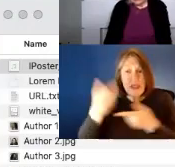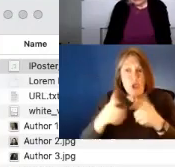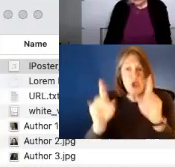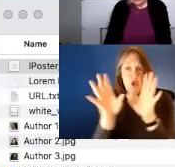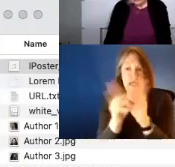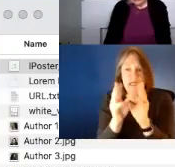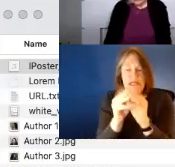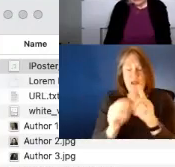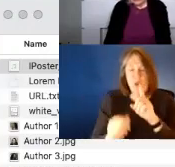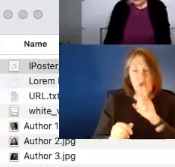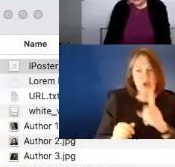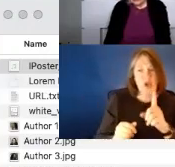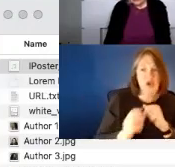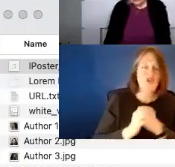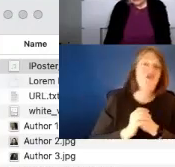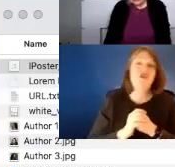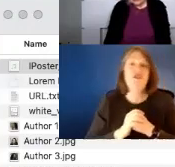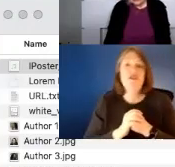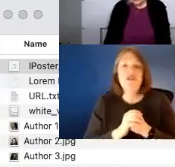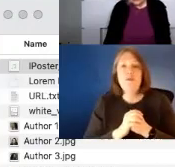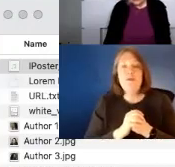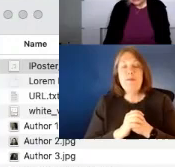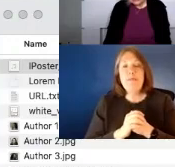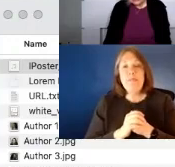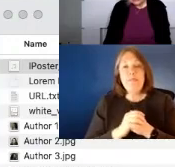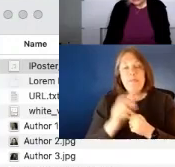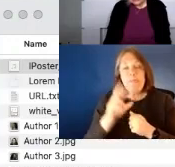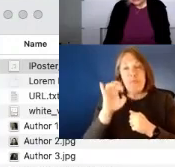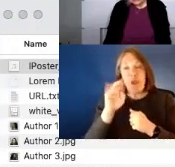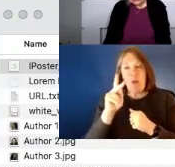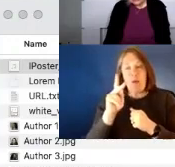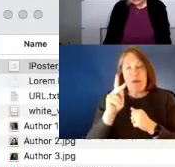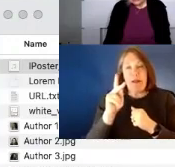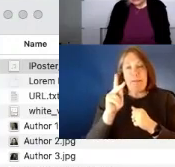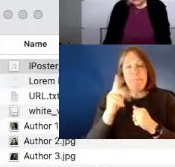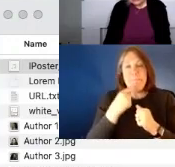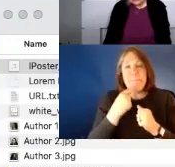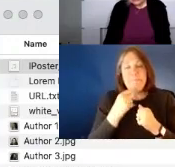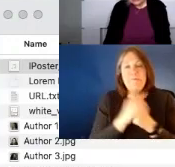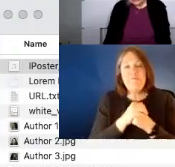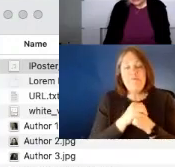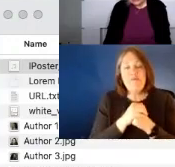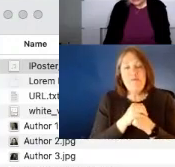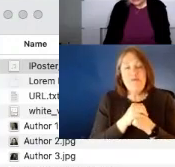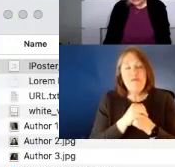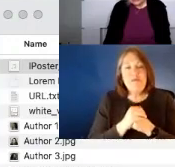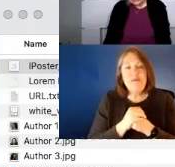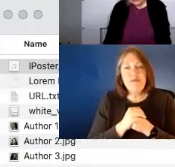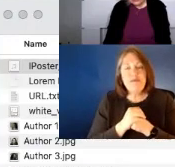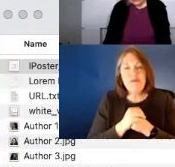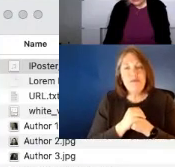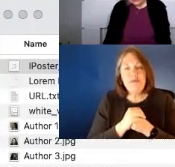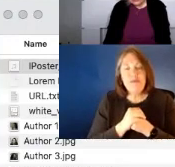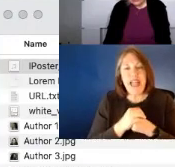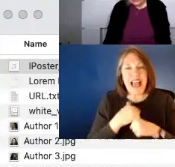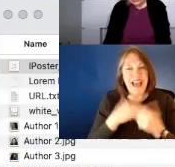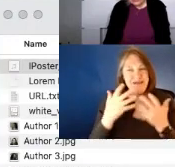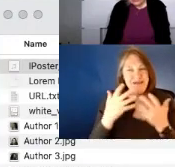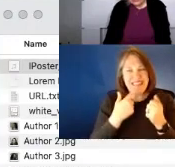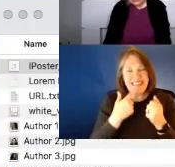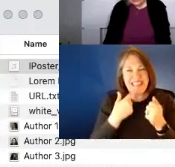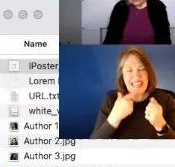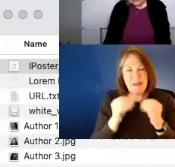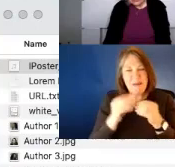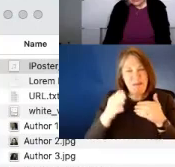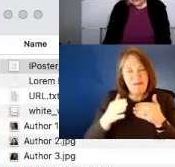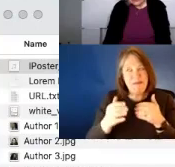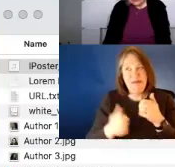07:27:06 >> RICK PEDOLSKY: So -- I was going to say the easiest, but that is a relative